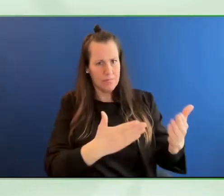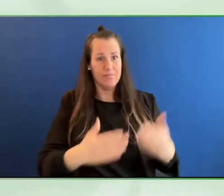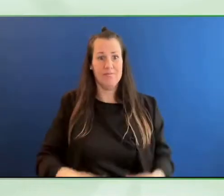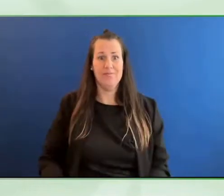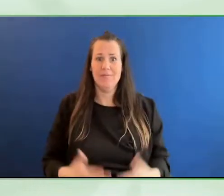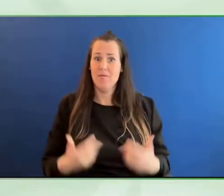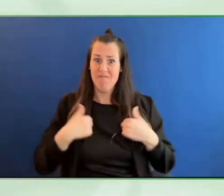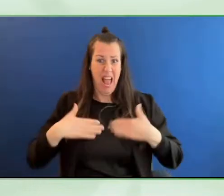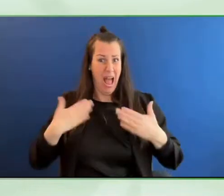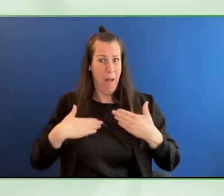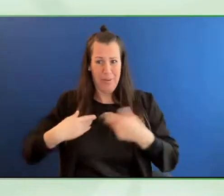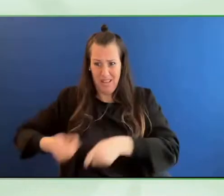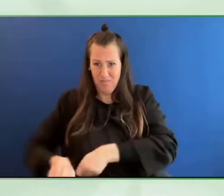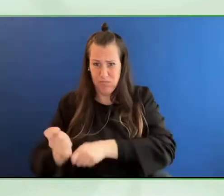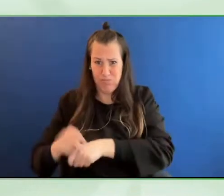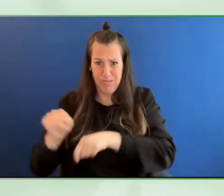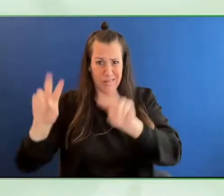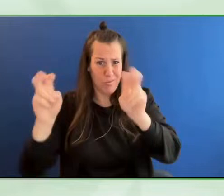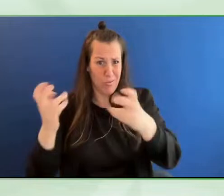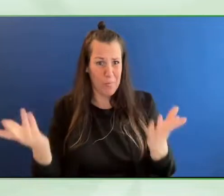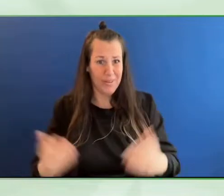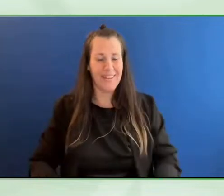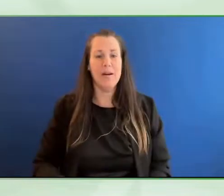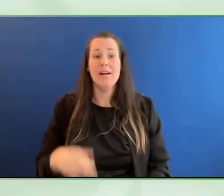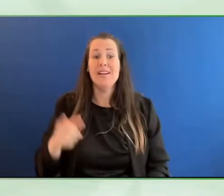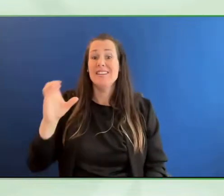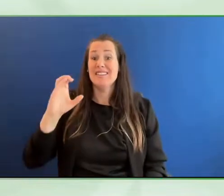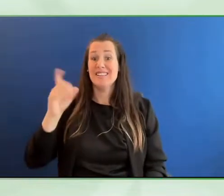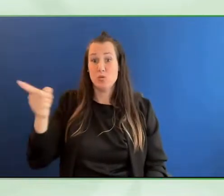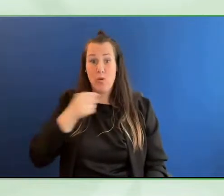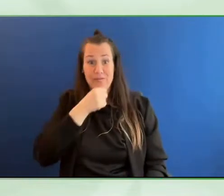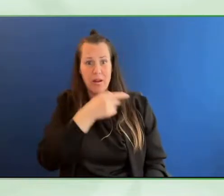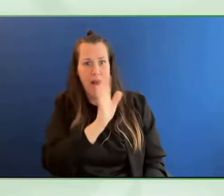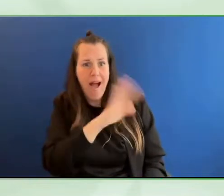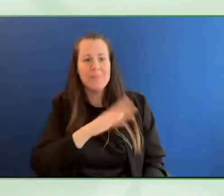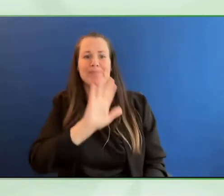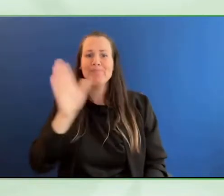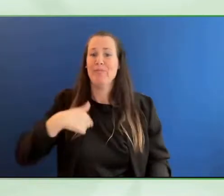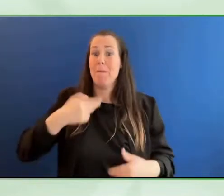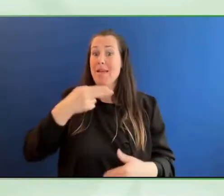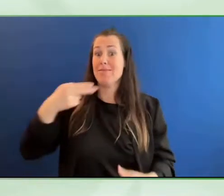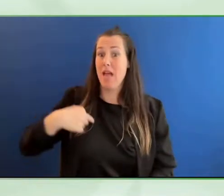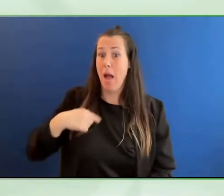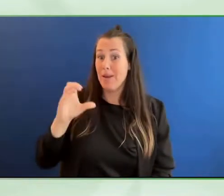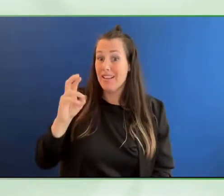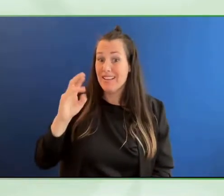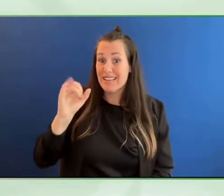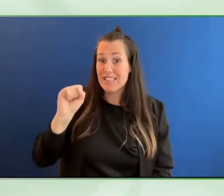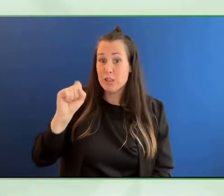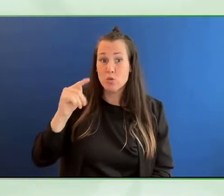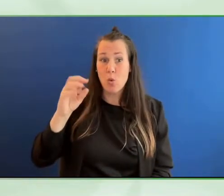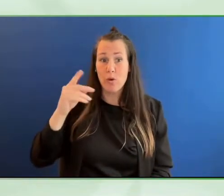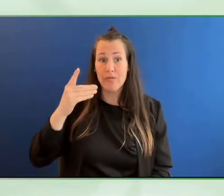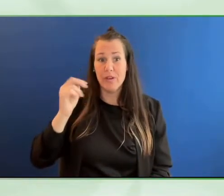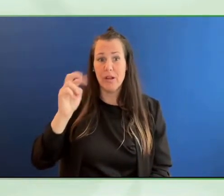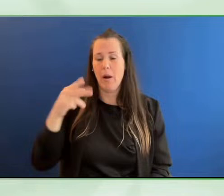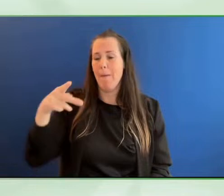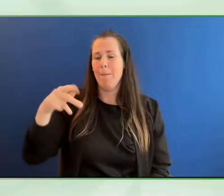humans and machines, machines can write alt text but humans can write it better.